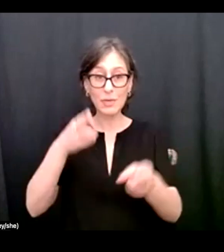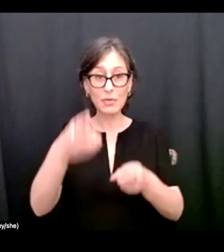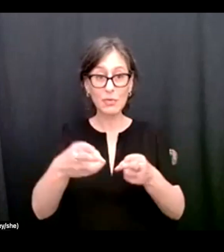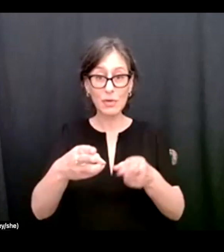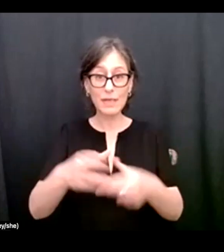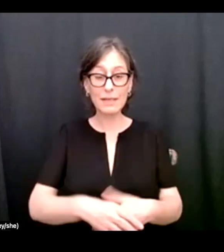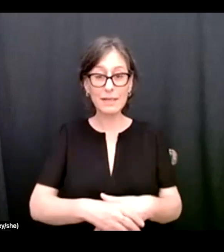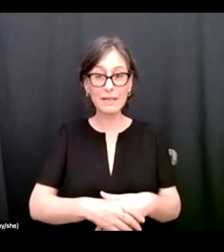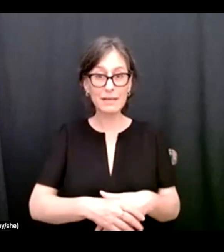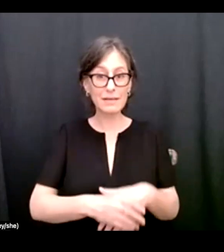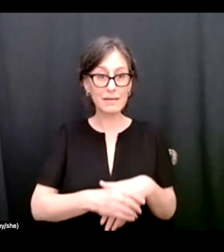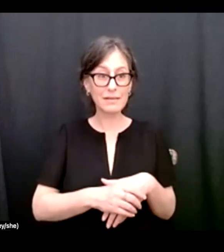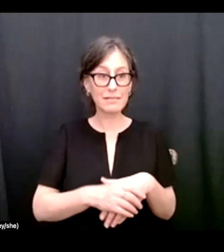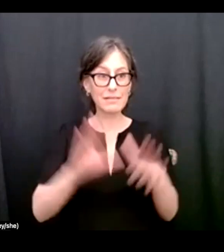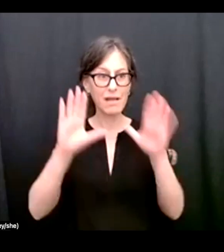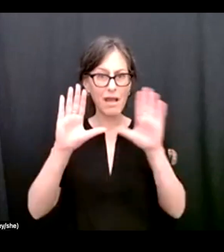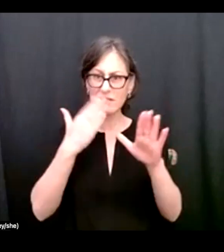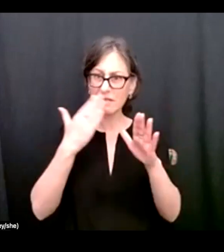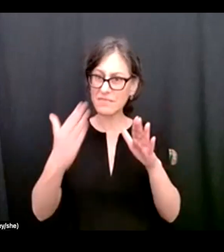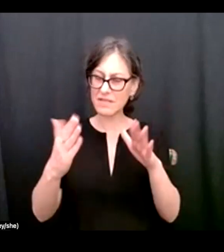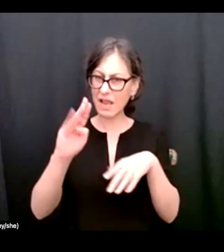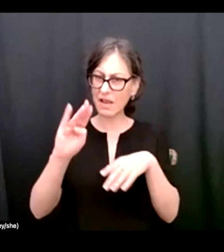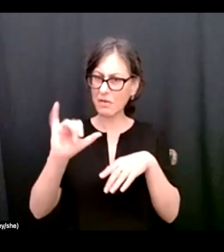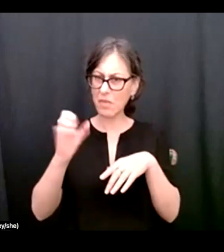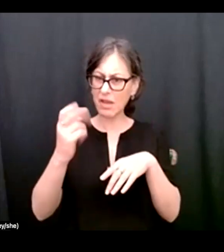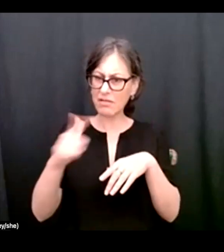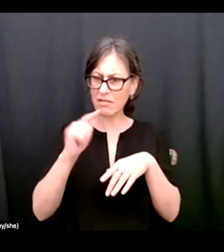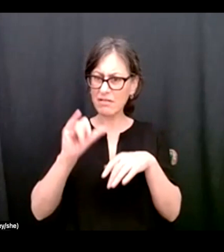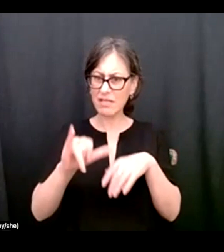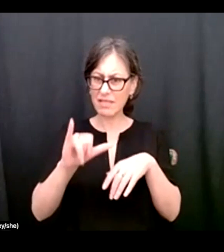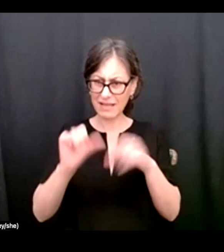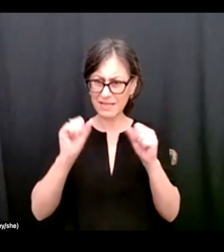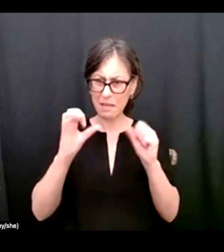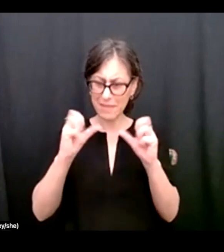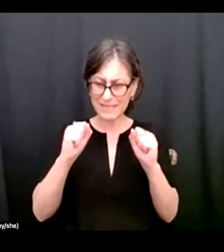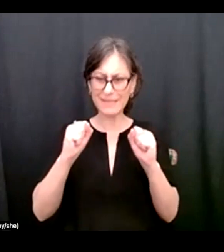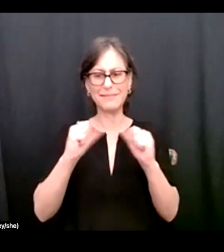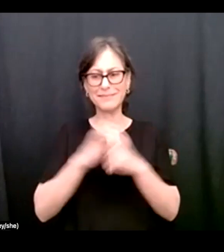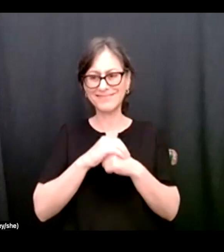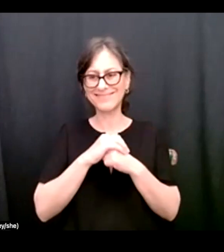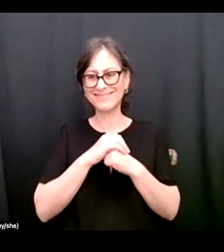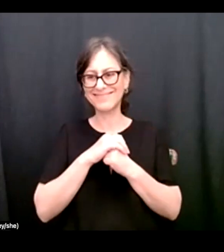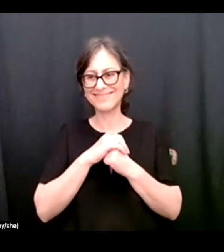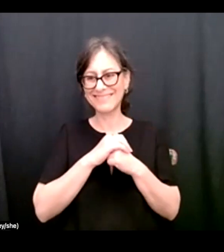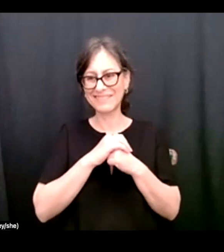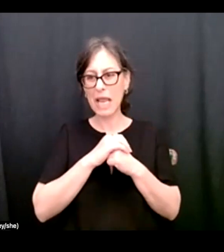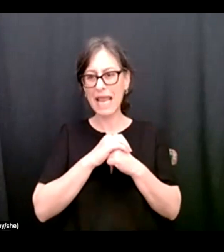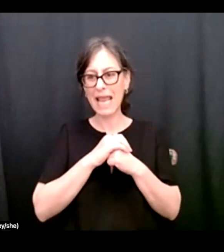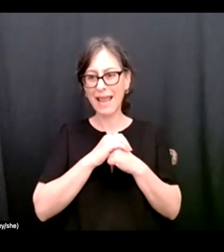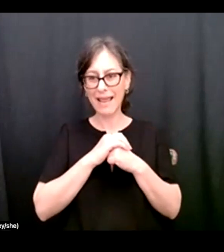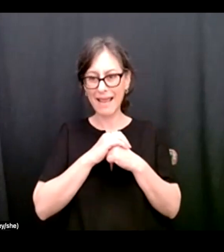Awesome. Thank you so much, Michael. That was, that was amazing. I learned so much about all of